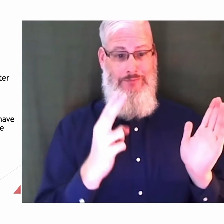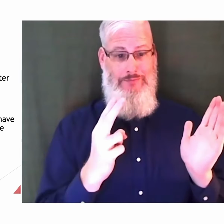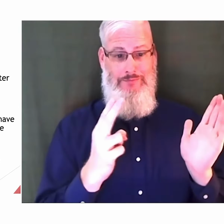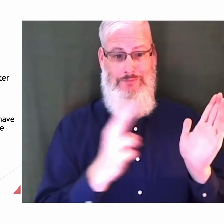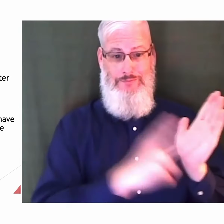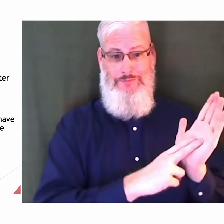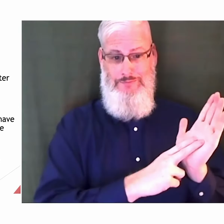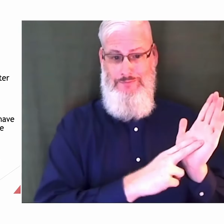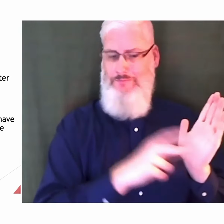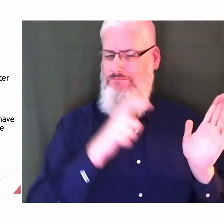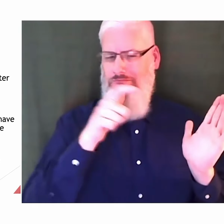if you vote curbside.